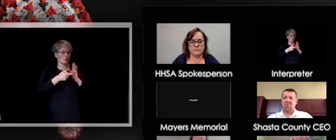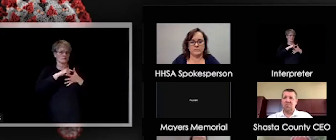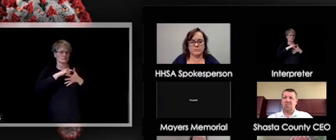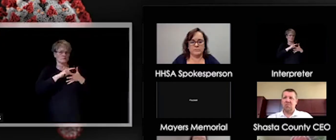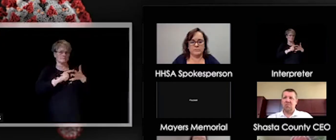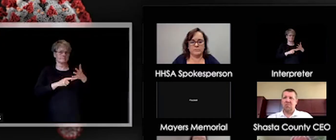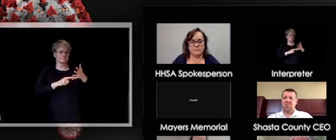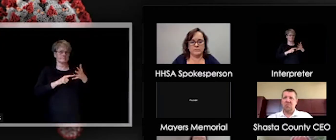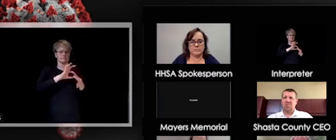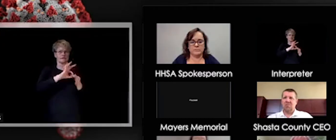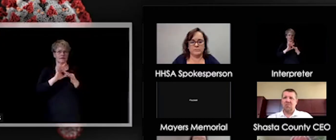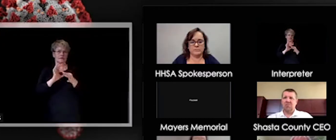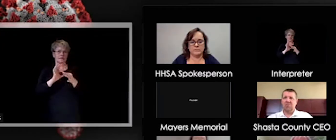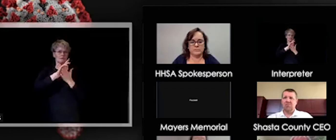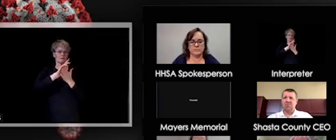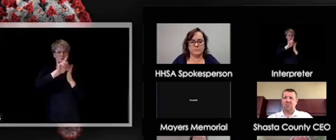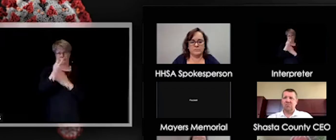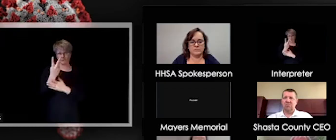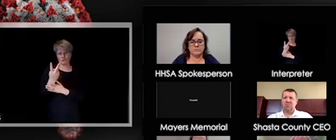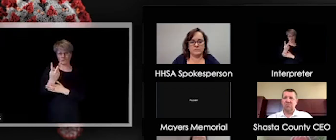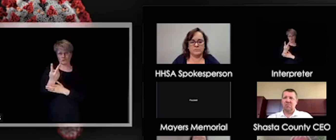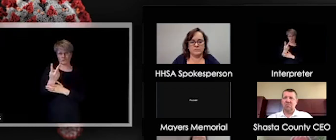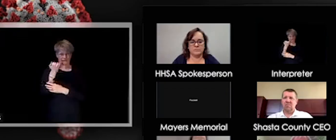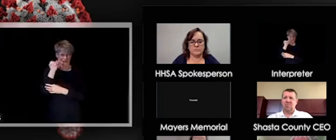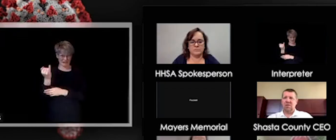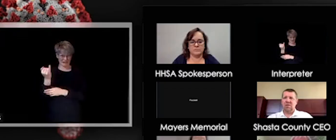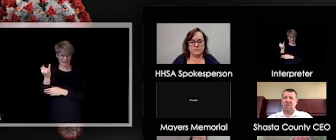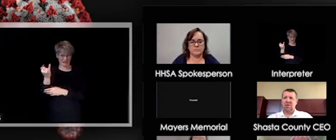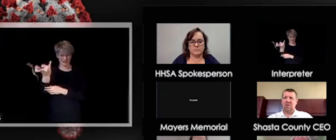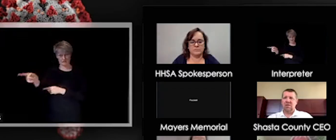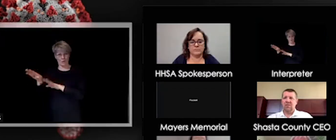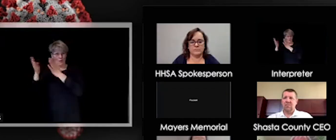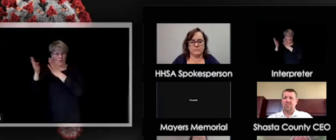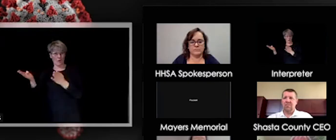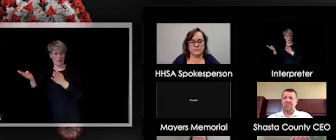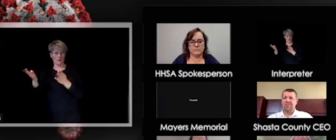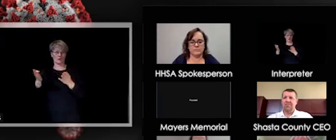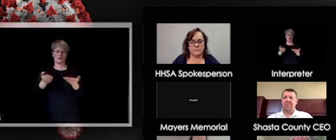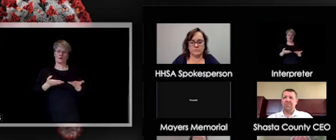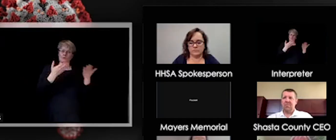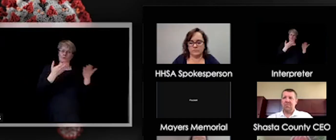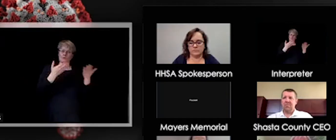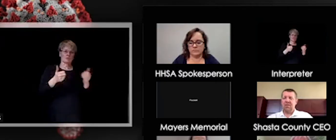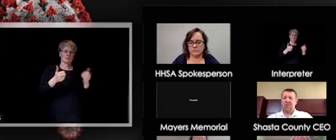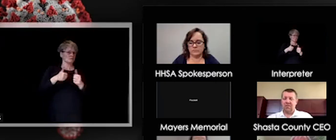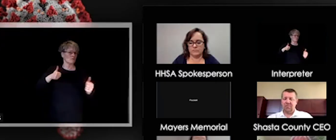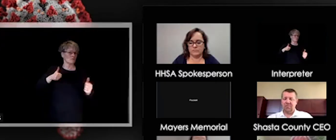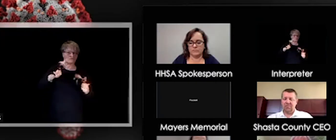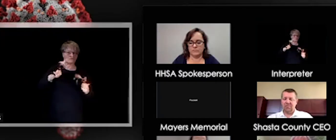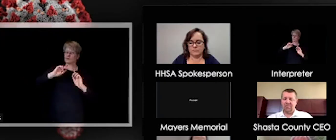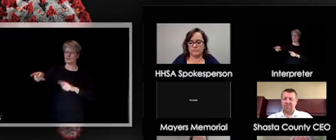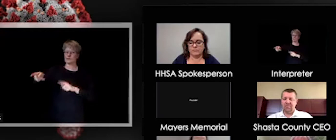don’t recommend anyone go there, if they do open. So, that is the best way to protect